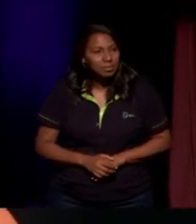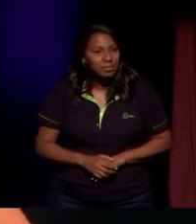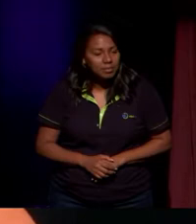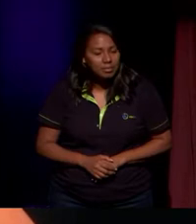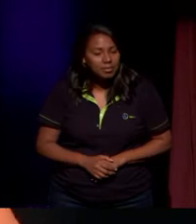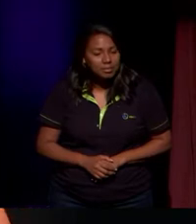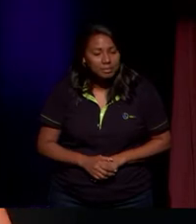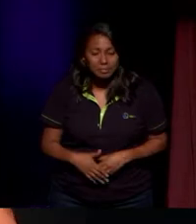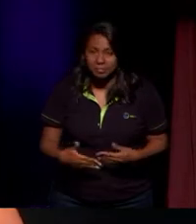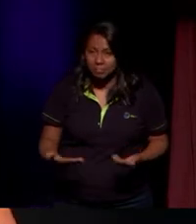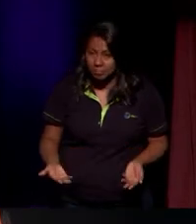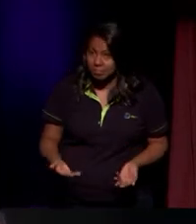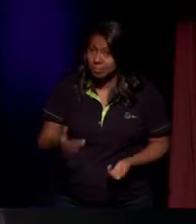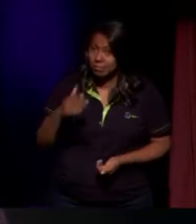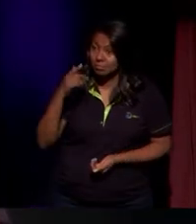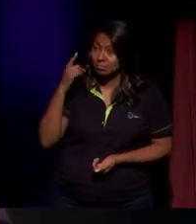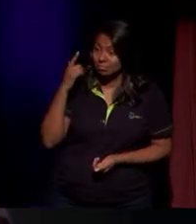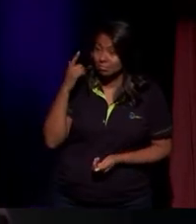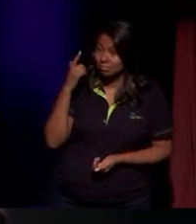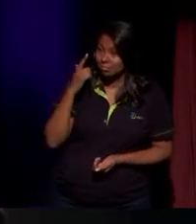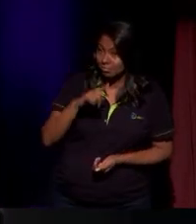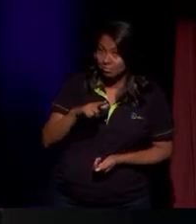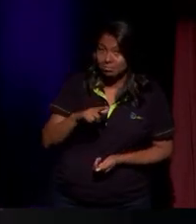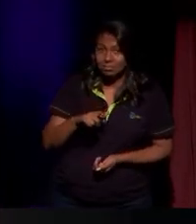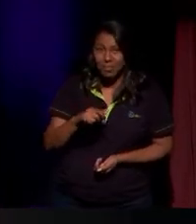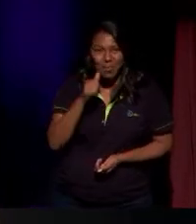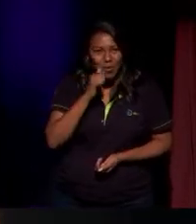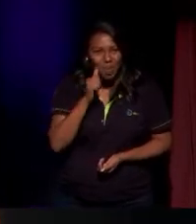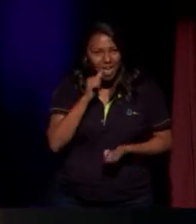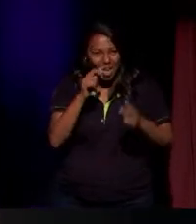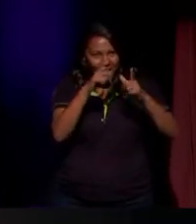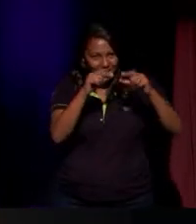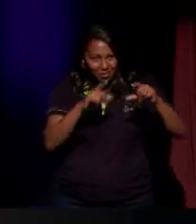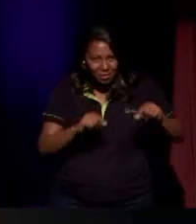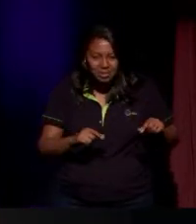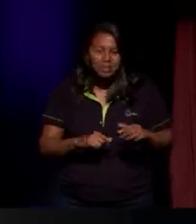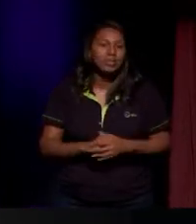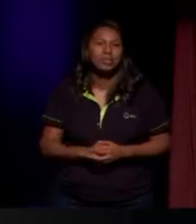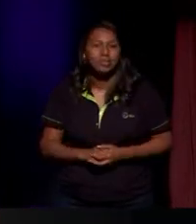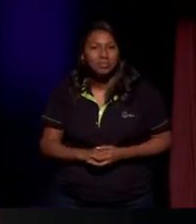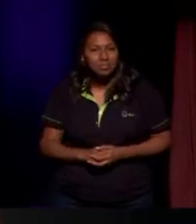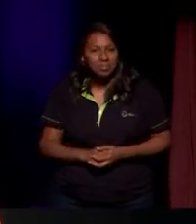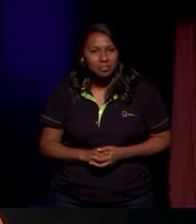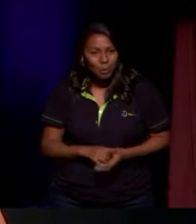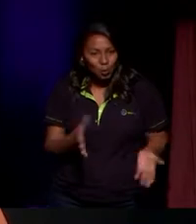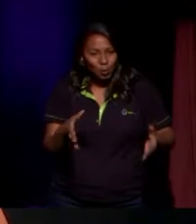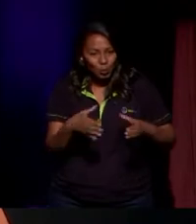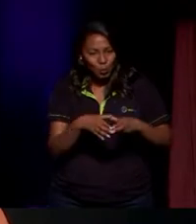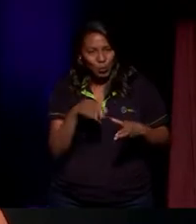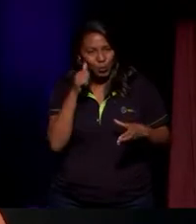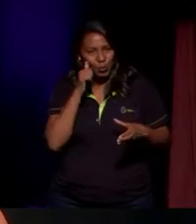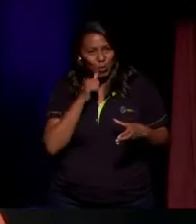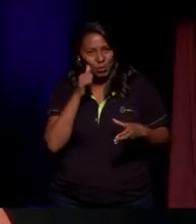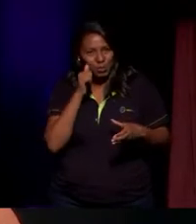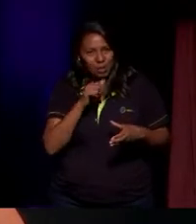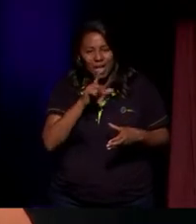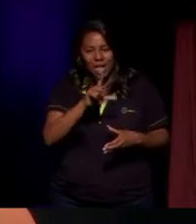And they can… the Lebanese… this generation comes, comes an LGBT generation,